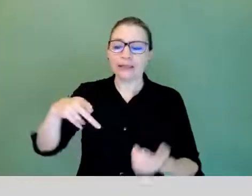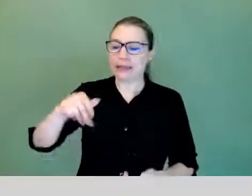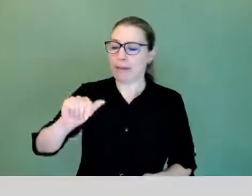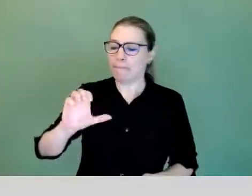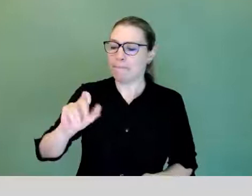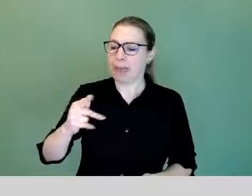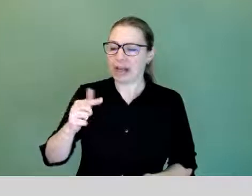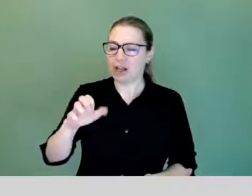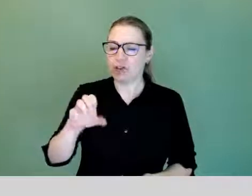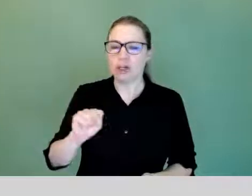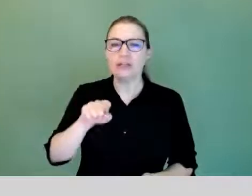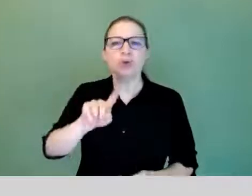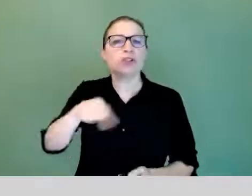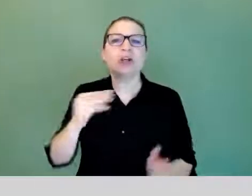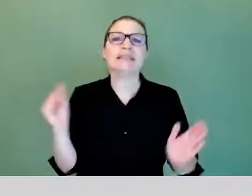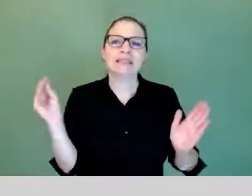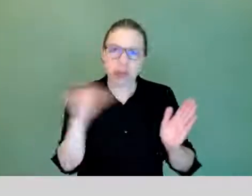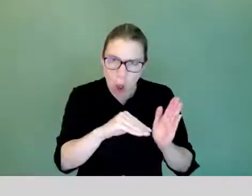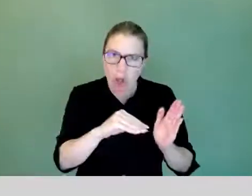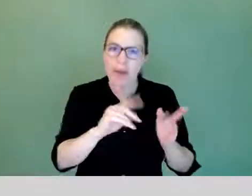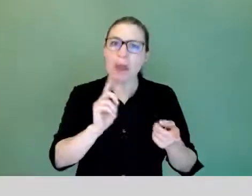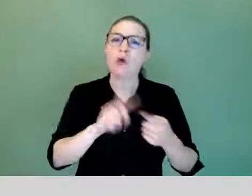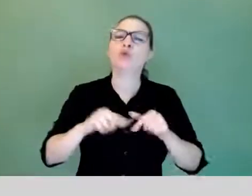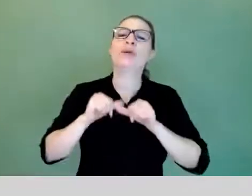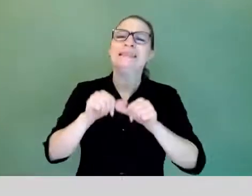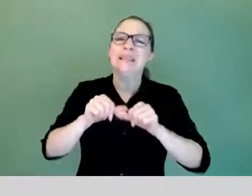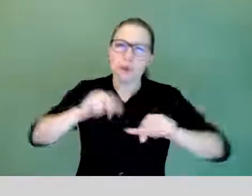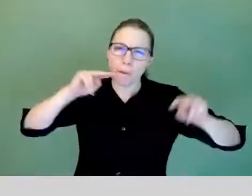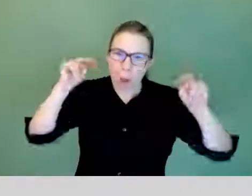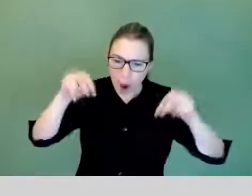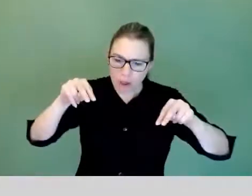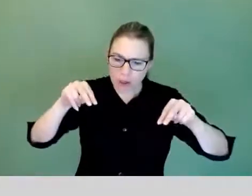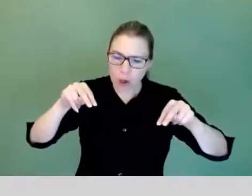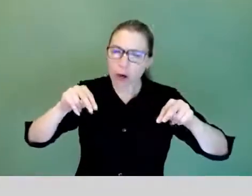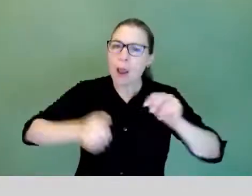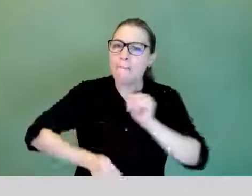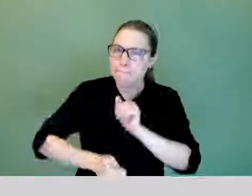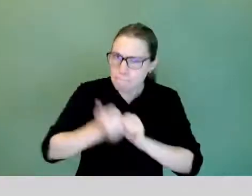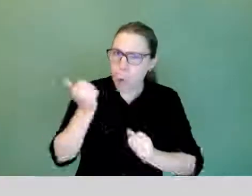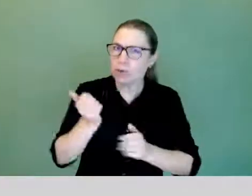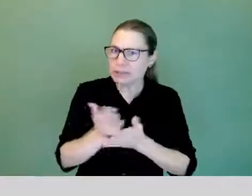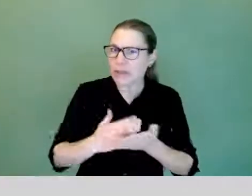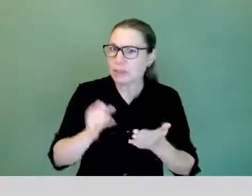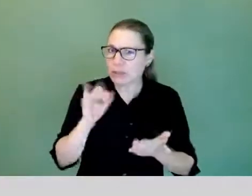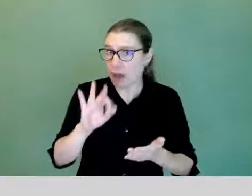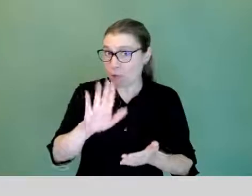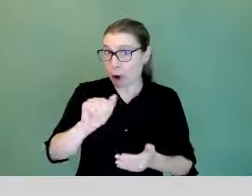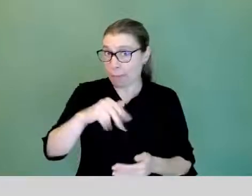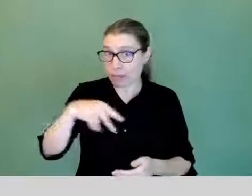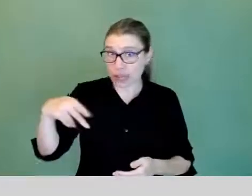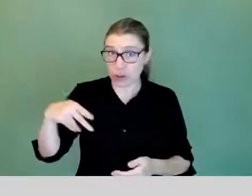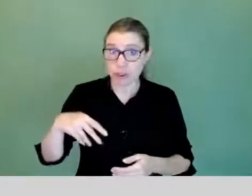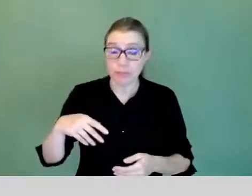You can just install them to continuously monitor most aspects of your application